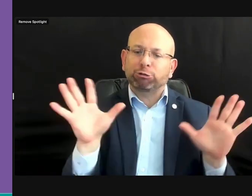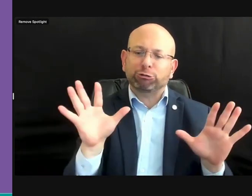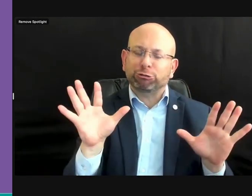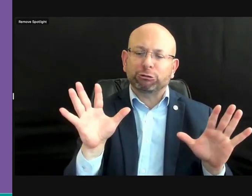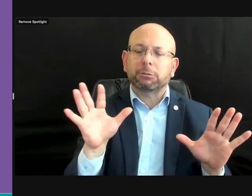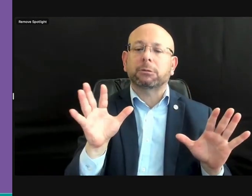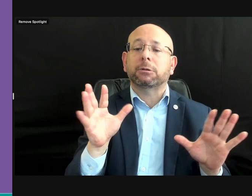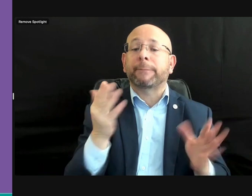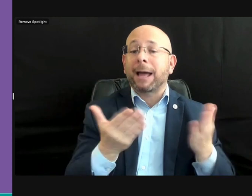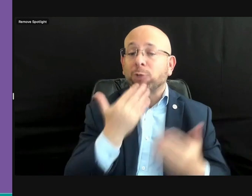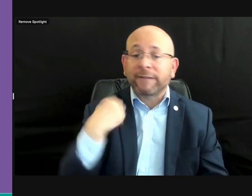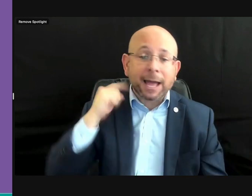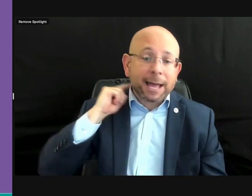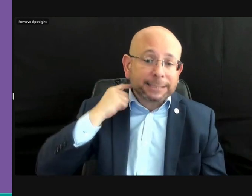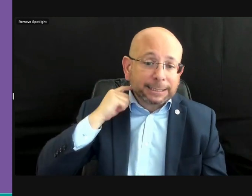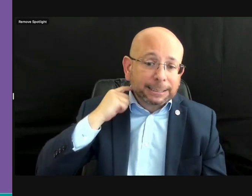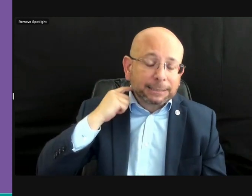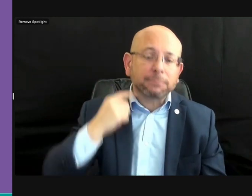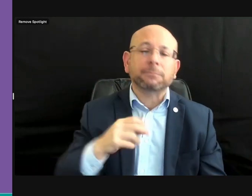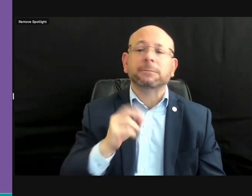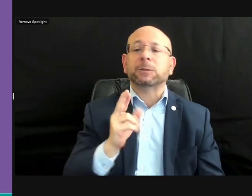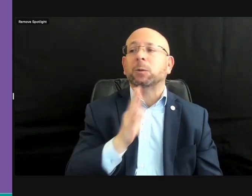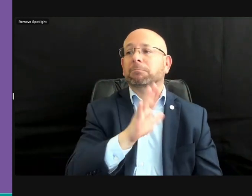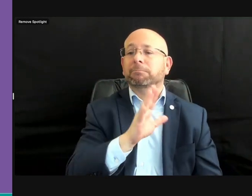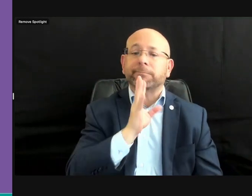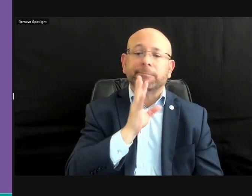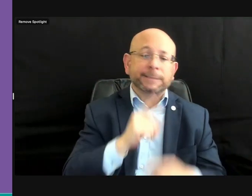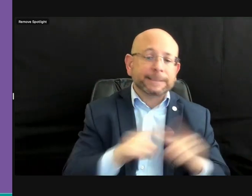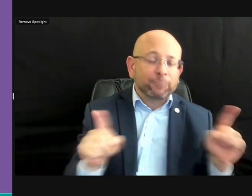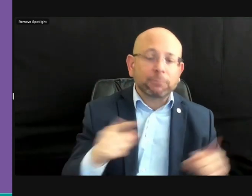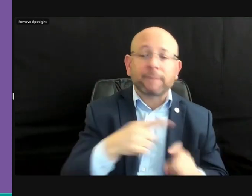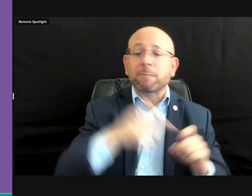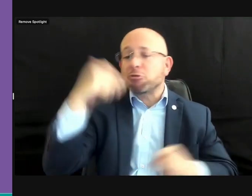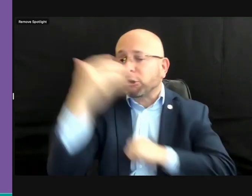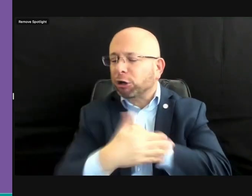unclear speech, such as with different accents and dialects.